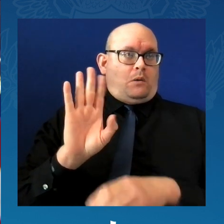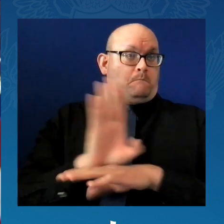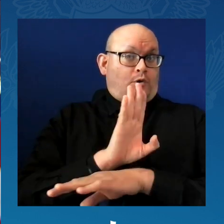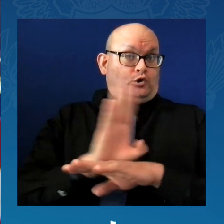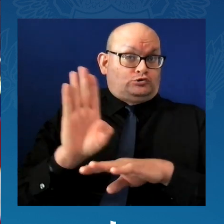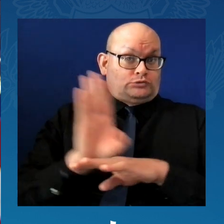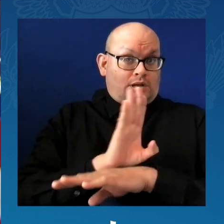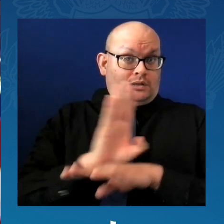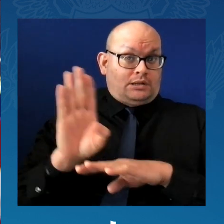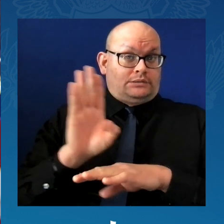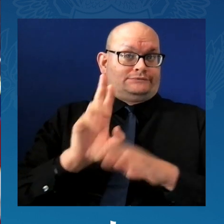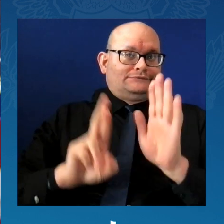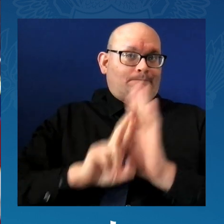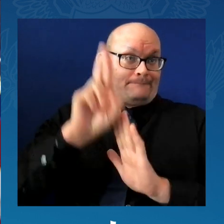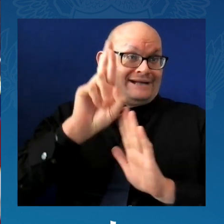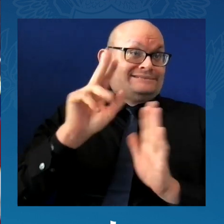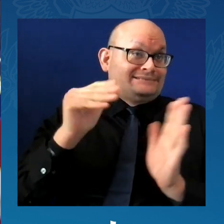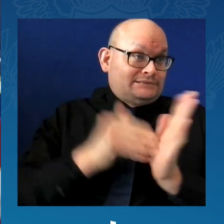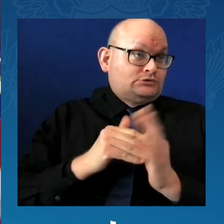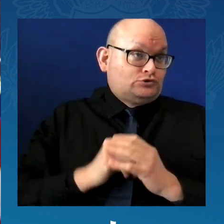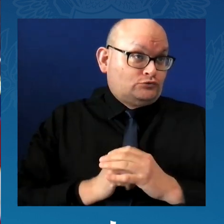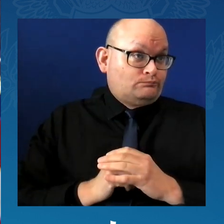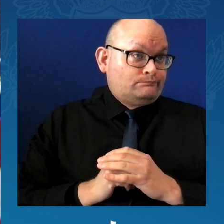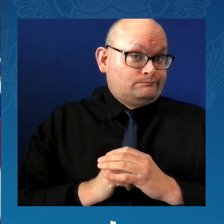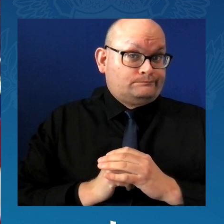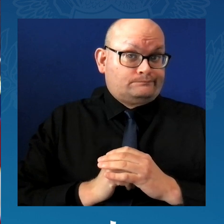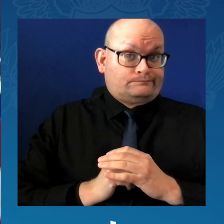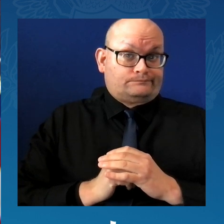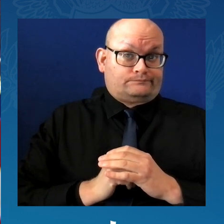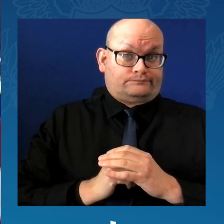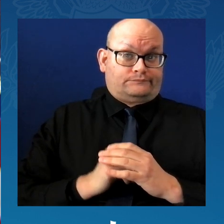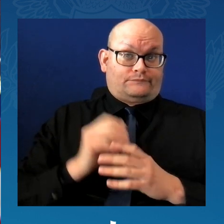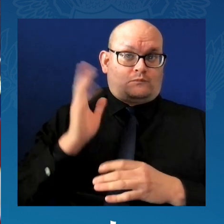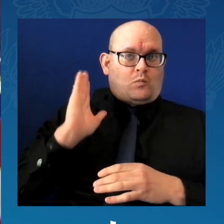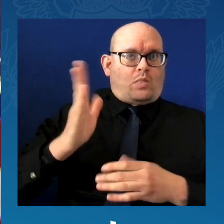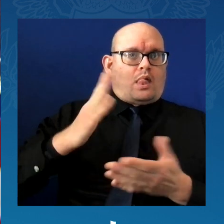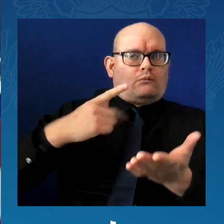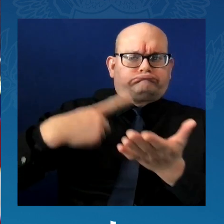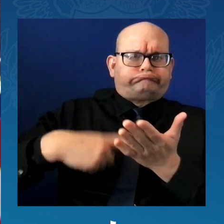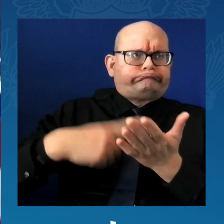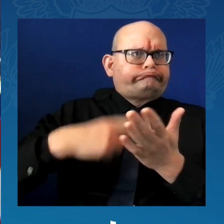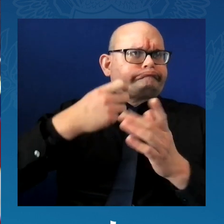And as we will discuss more today, our administration remains committed to making sure